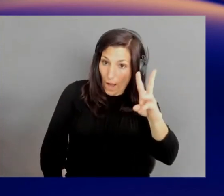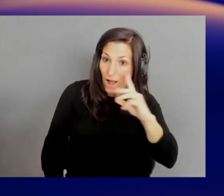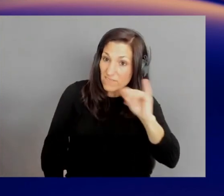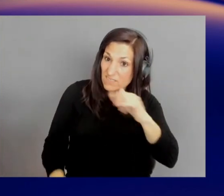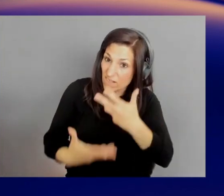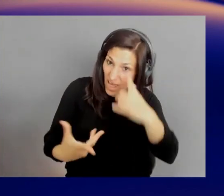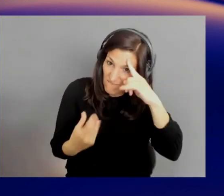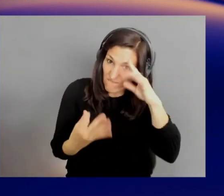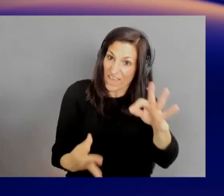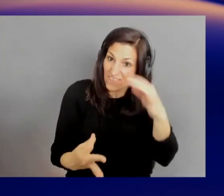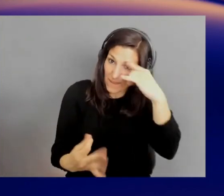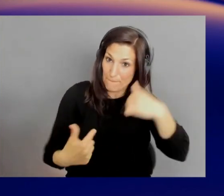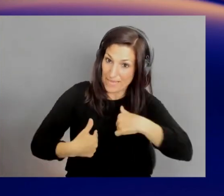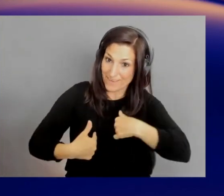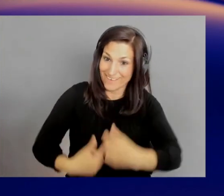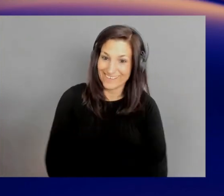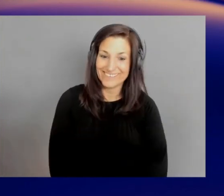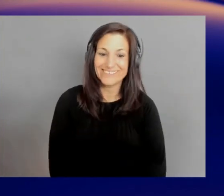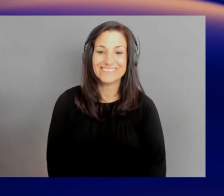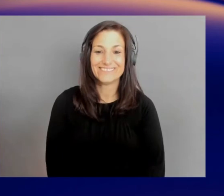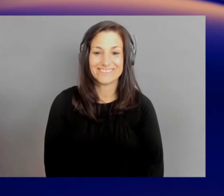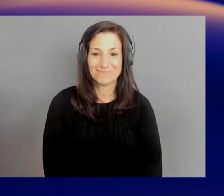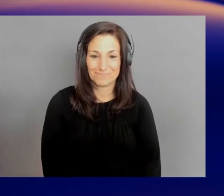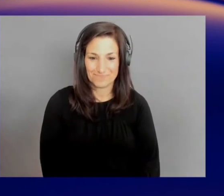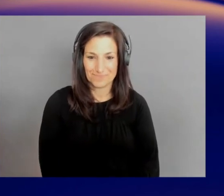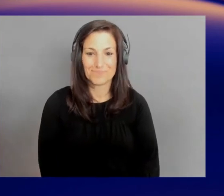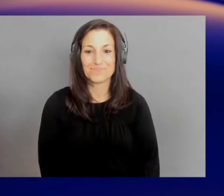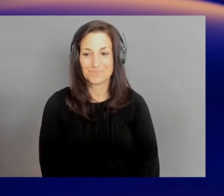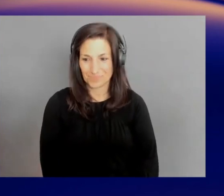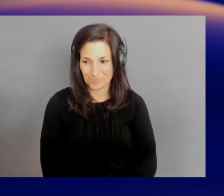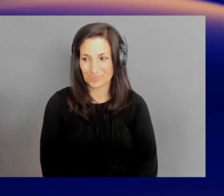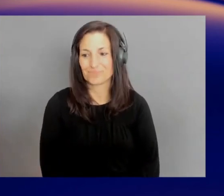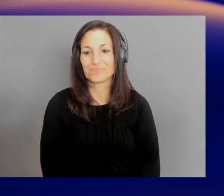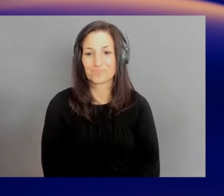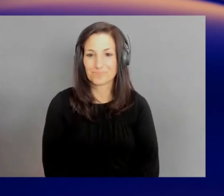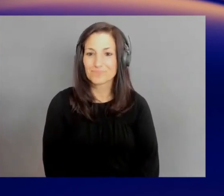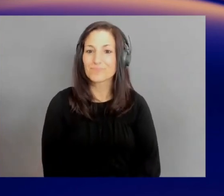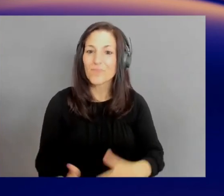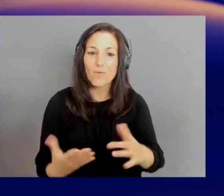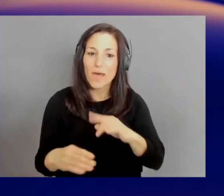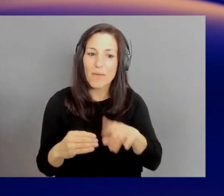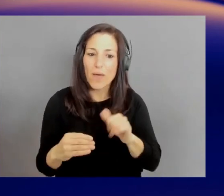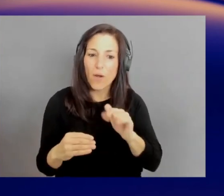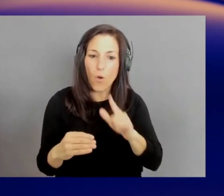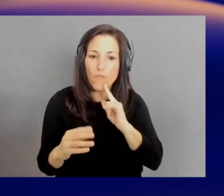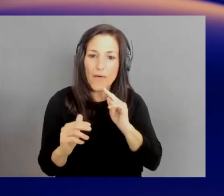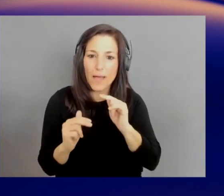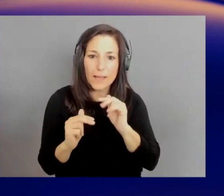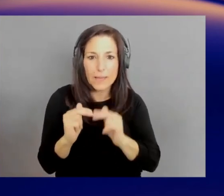What about all the compute? Basically there's compute probably to build models. There's compute to deploy there.